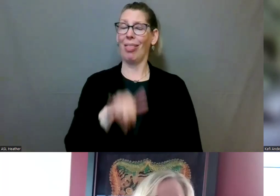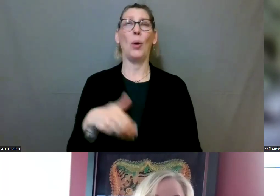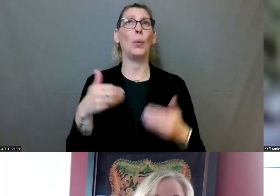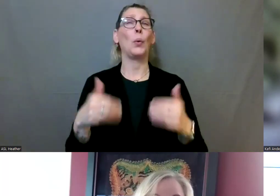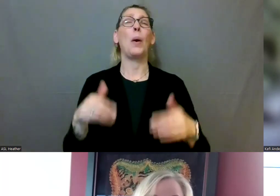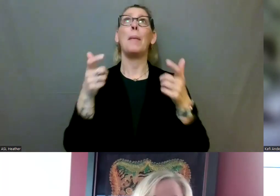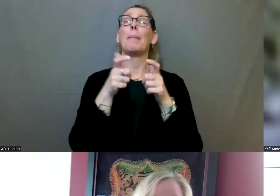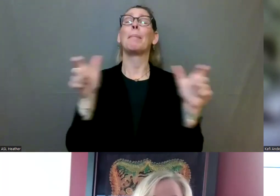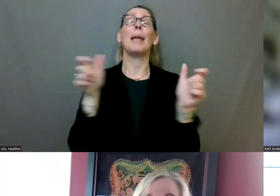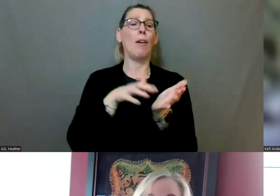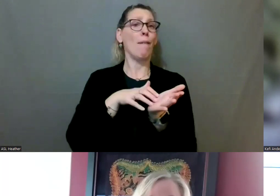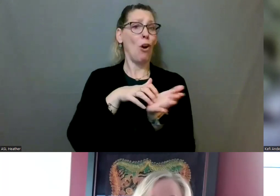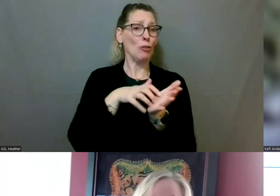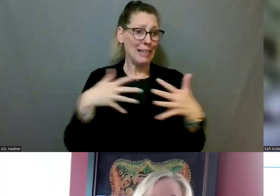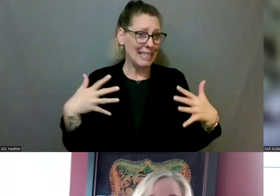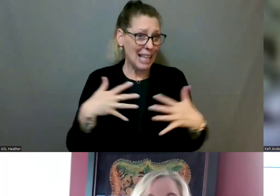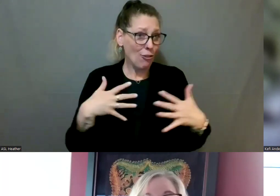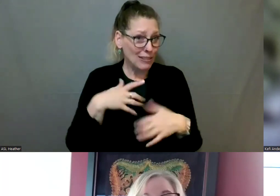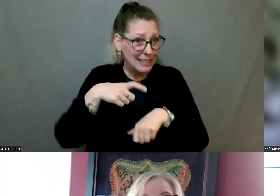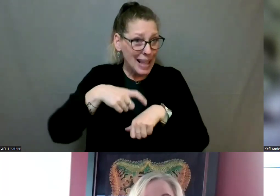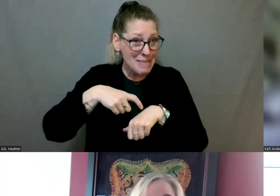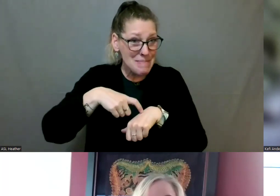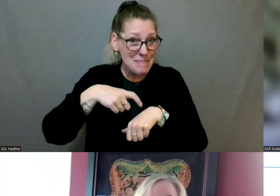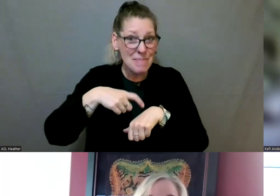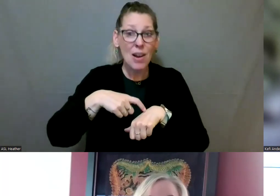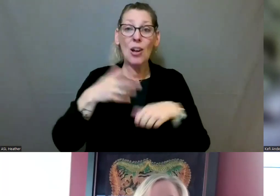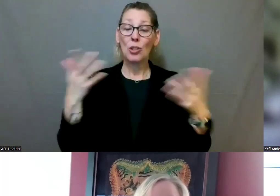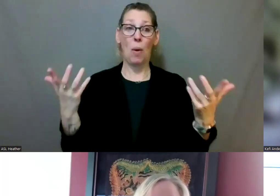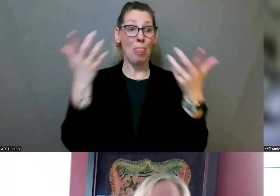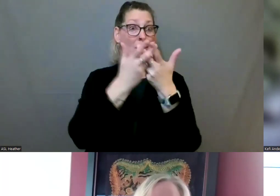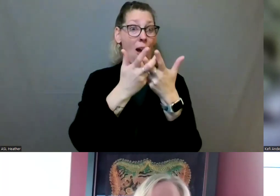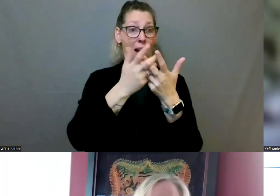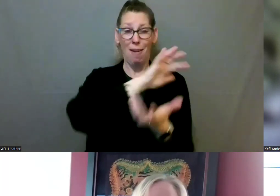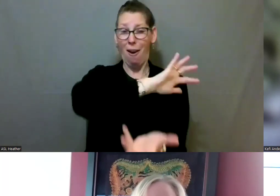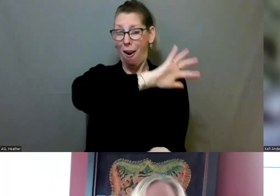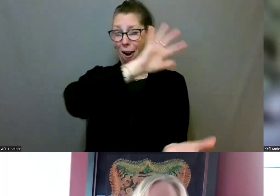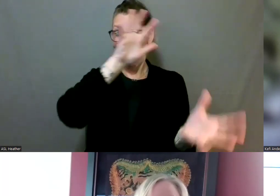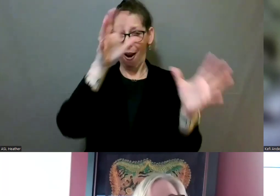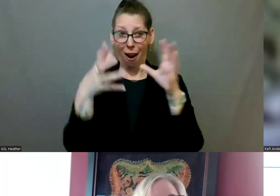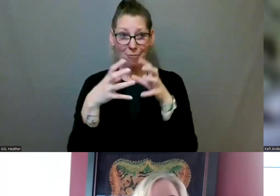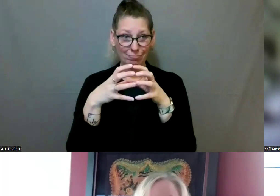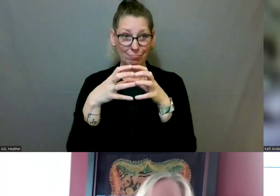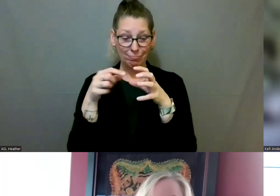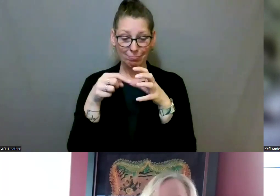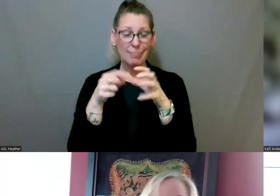vulnerable and scary time. So the combination of all of those things is how our young people